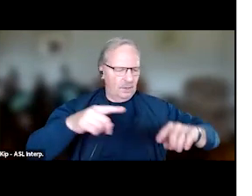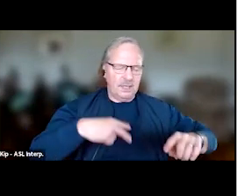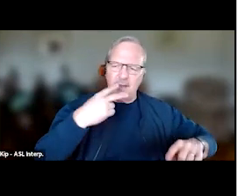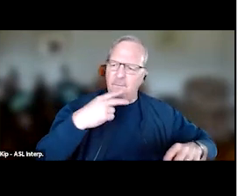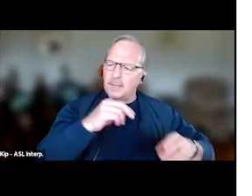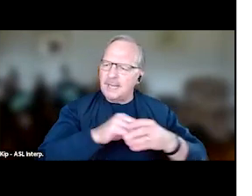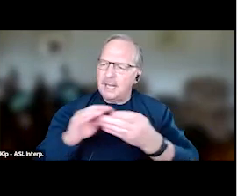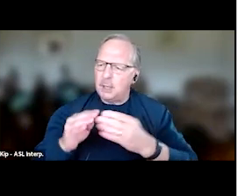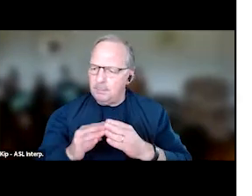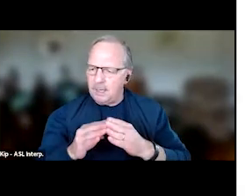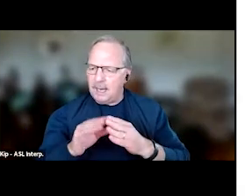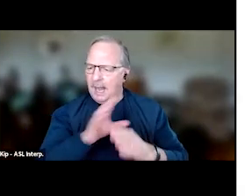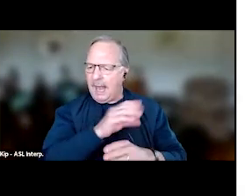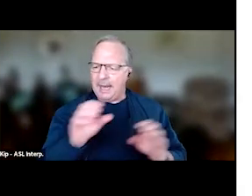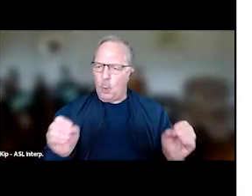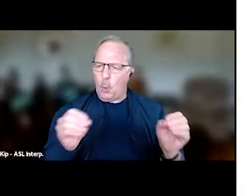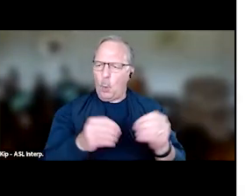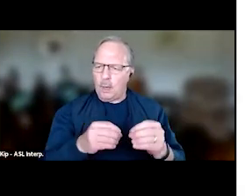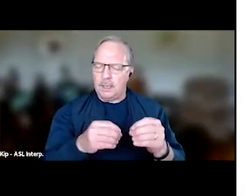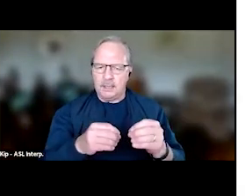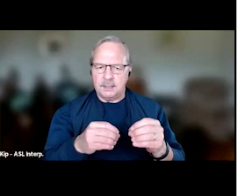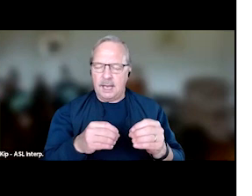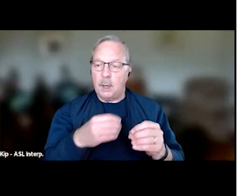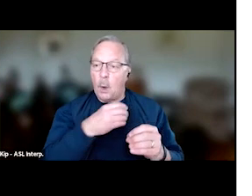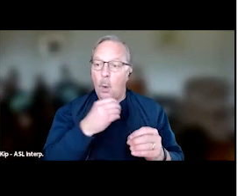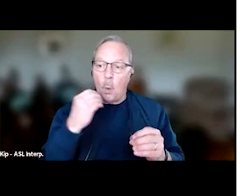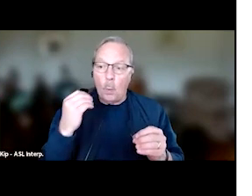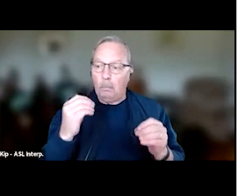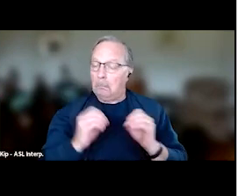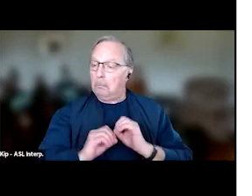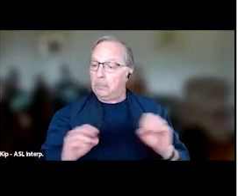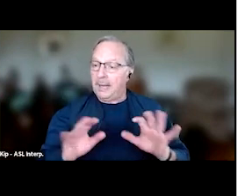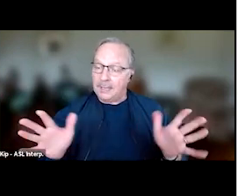and/or organizations' quest to end homelessness, promote recovery, health, and wellness